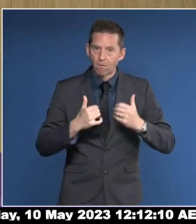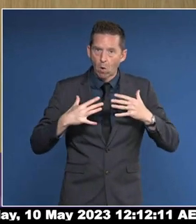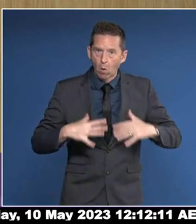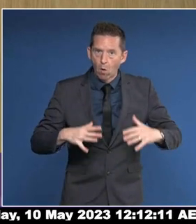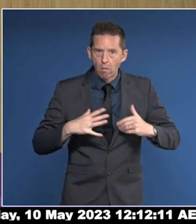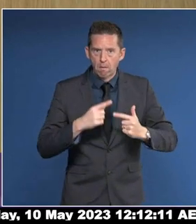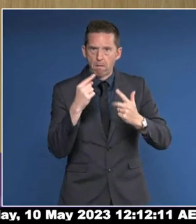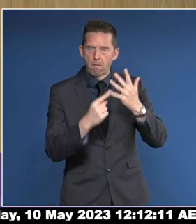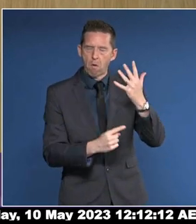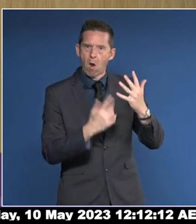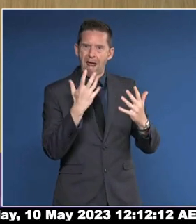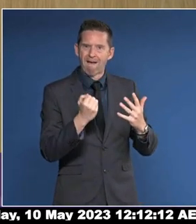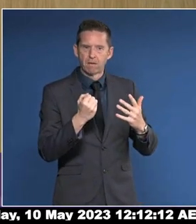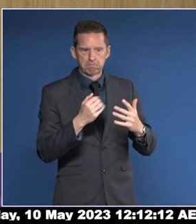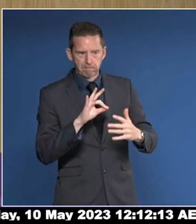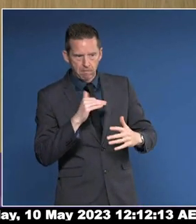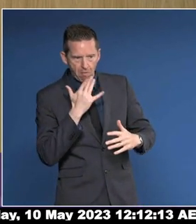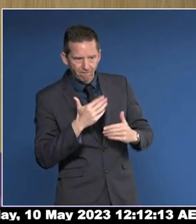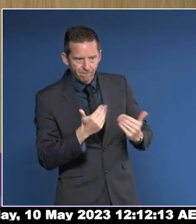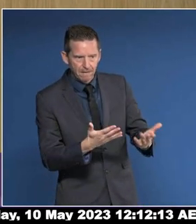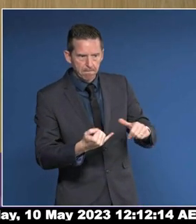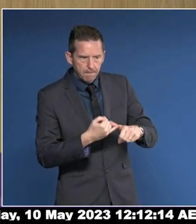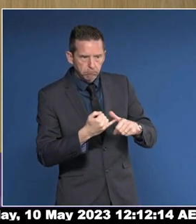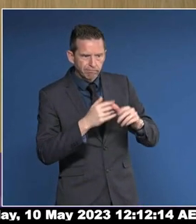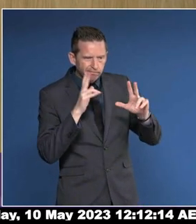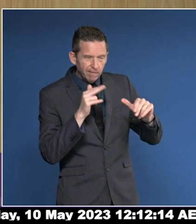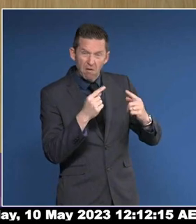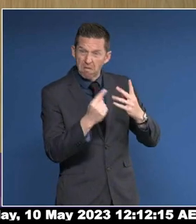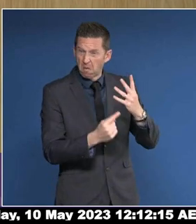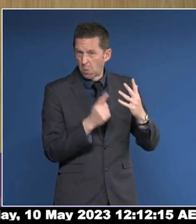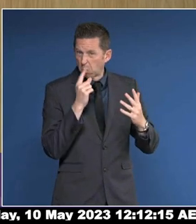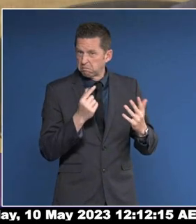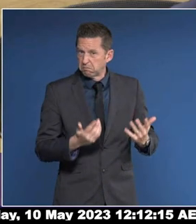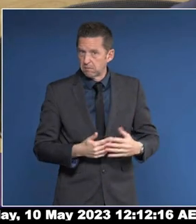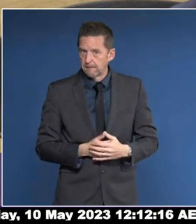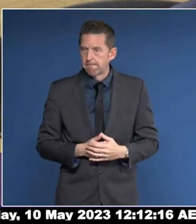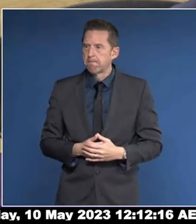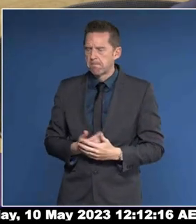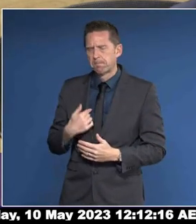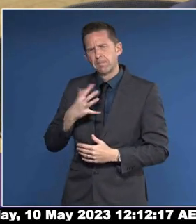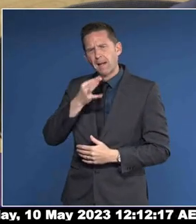medical support. MS EASTMAN: And in terms of the number of investigations that you would